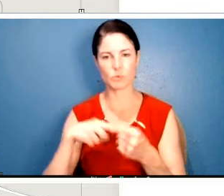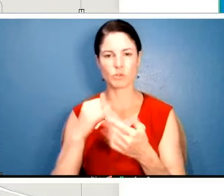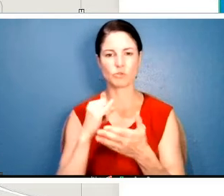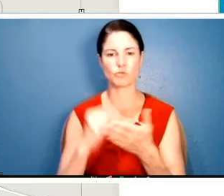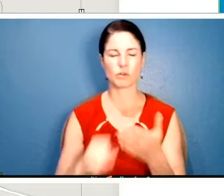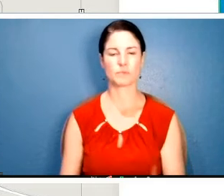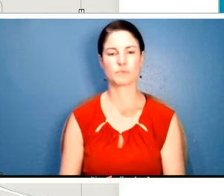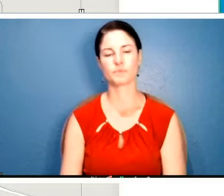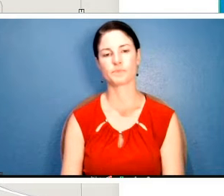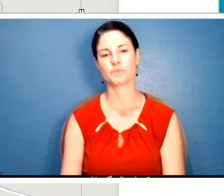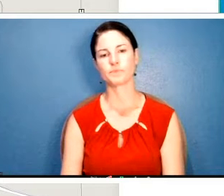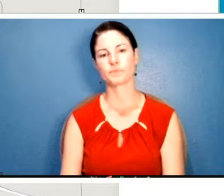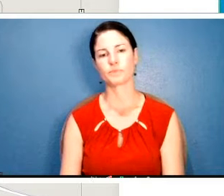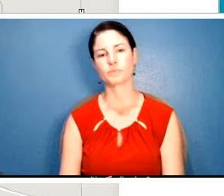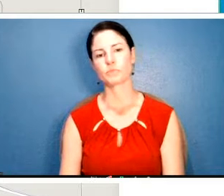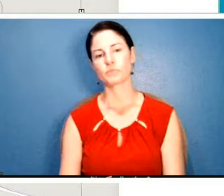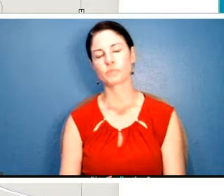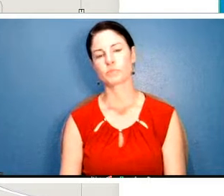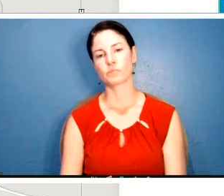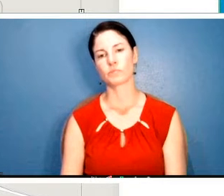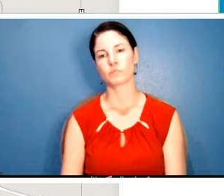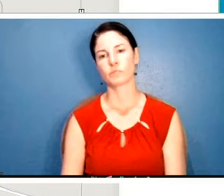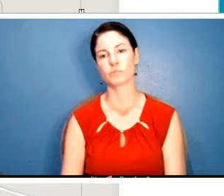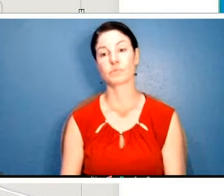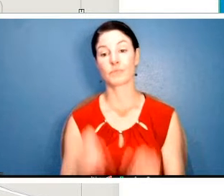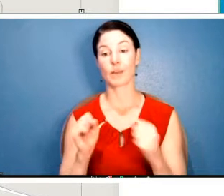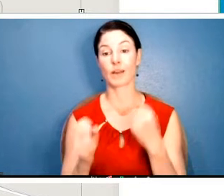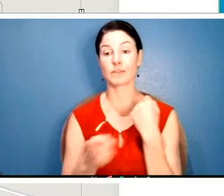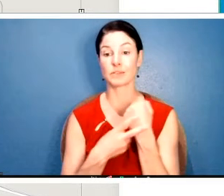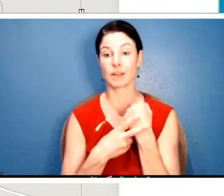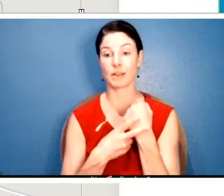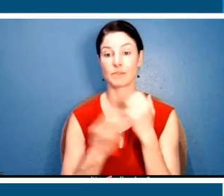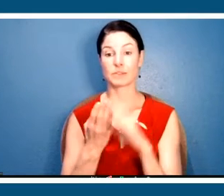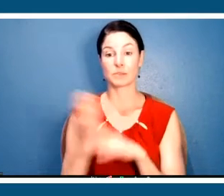SacGov: These tools allow users to save and submit their maps to the county online.